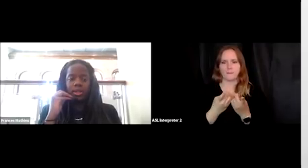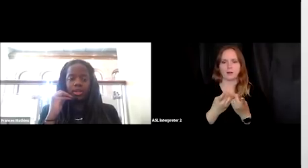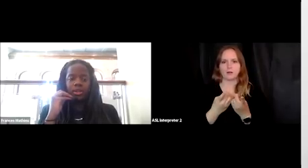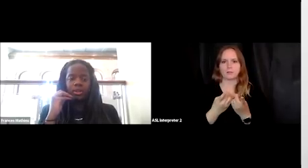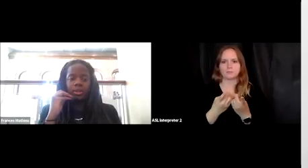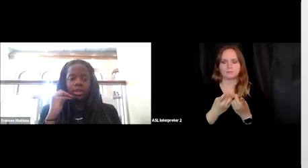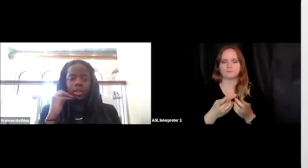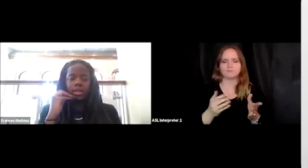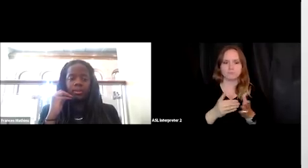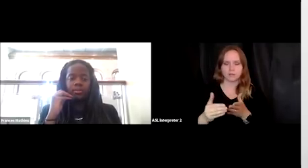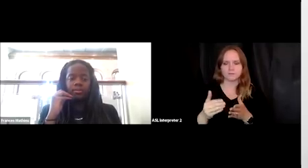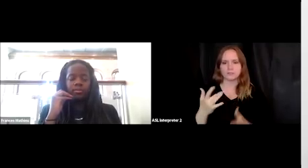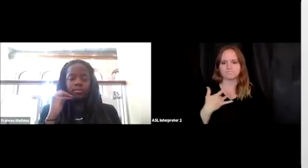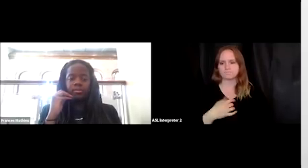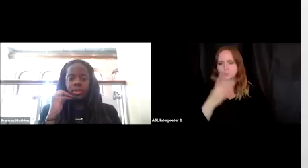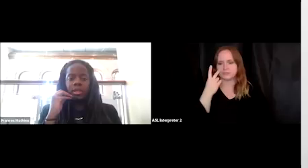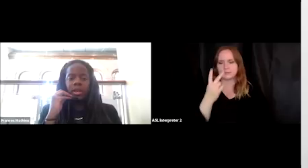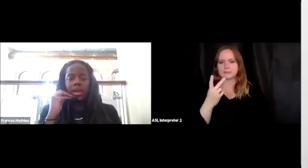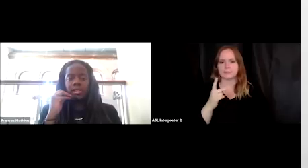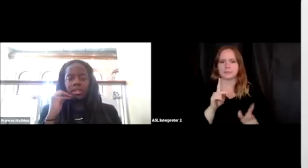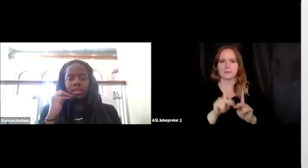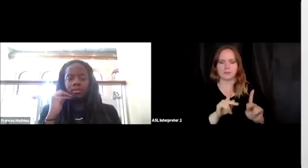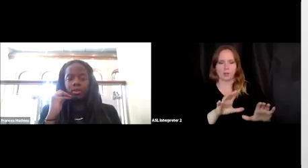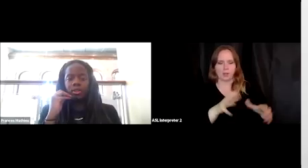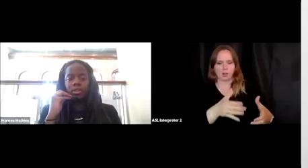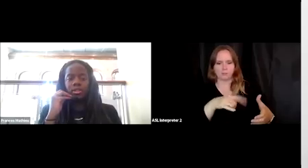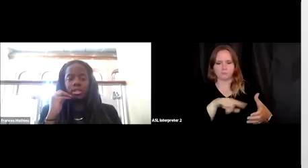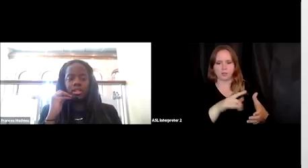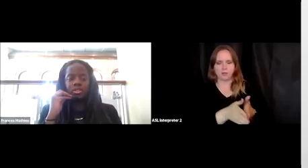that are asking for the tenants